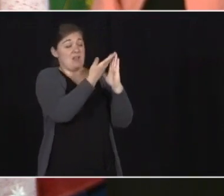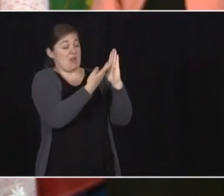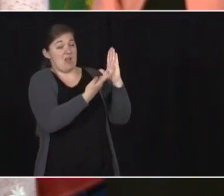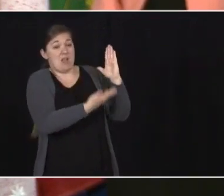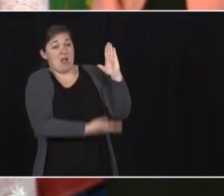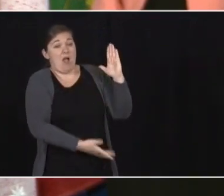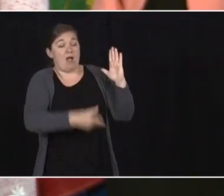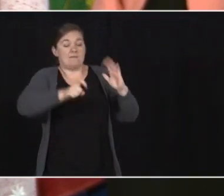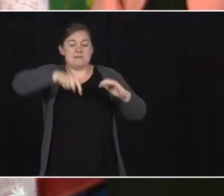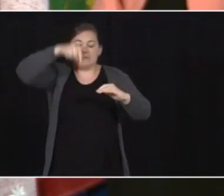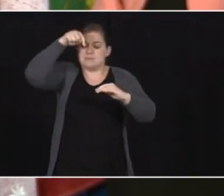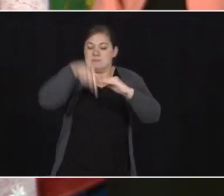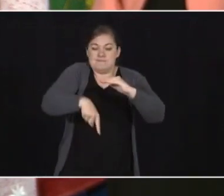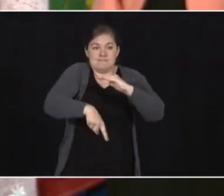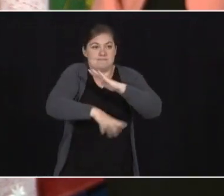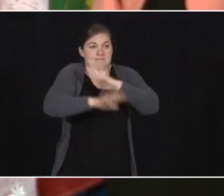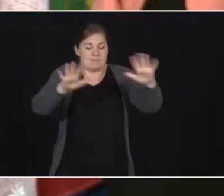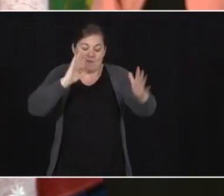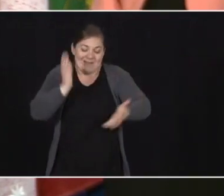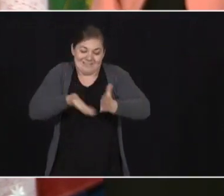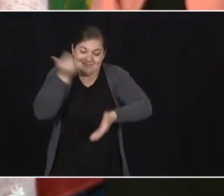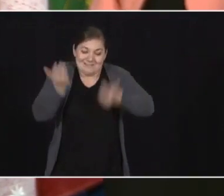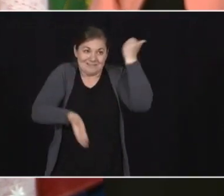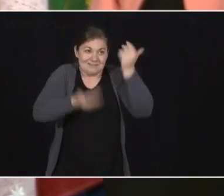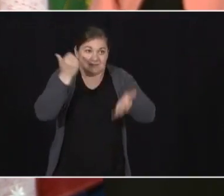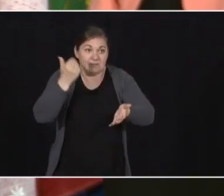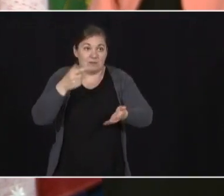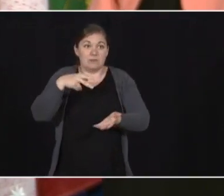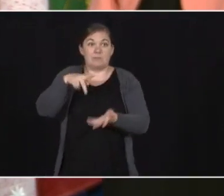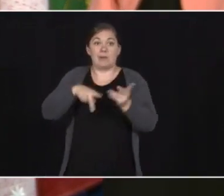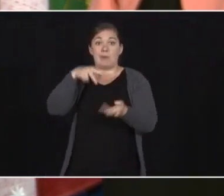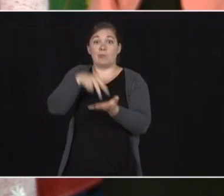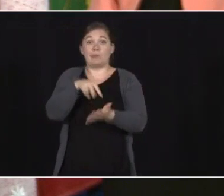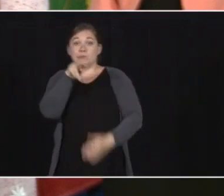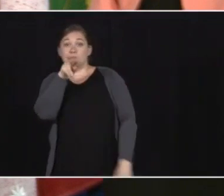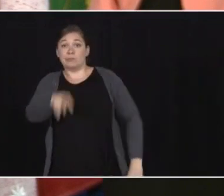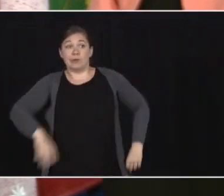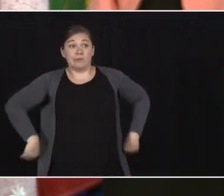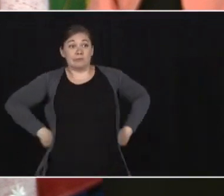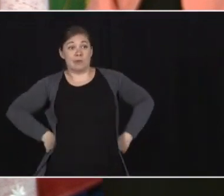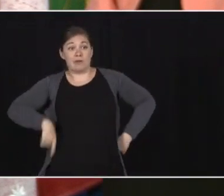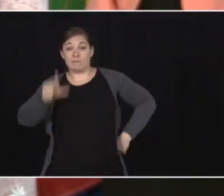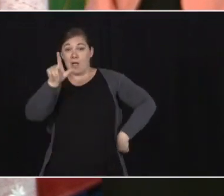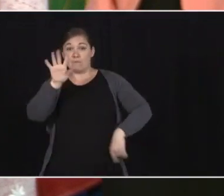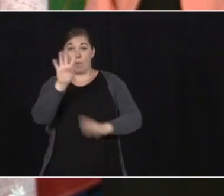and that means people standing there around-the-clock pain I don't care what it takes.